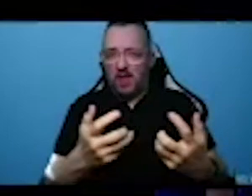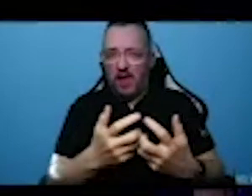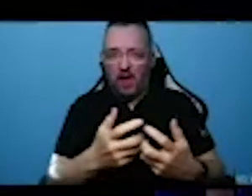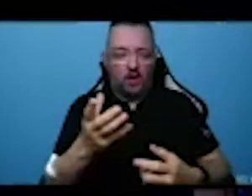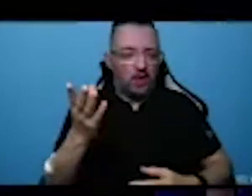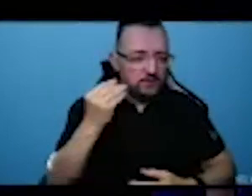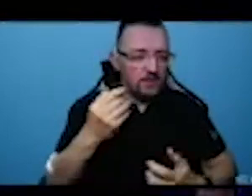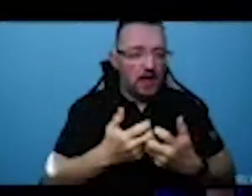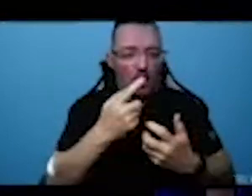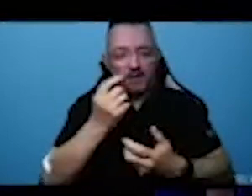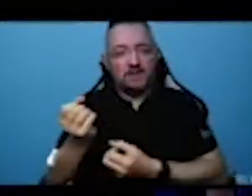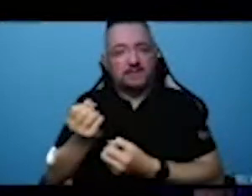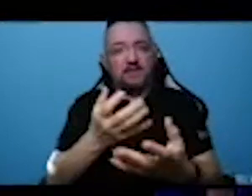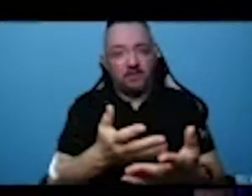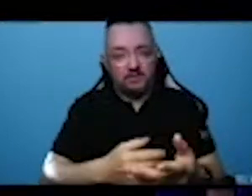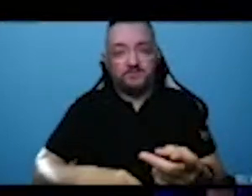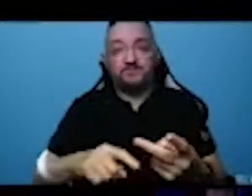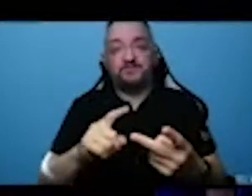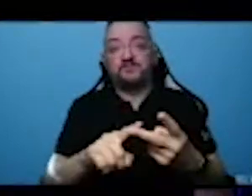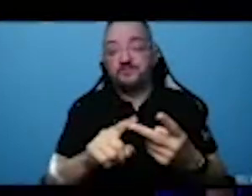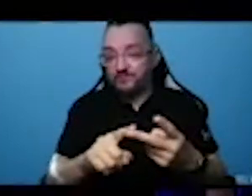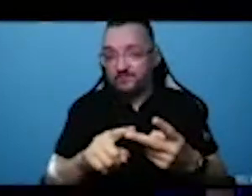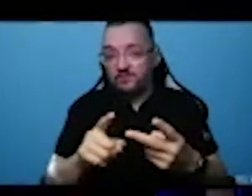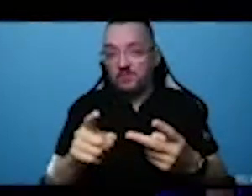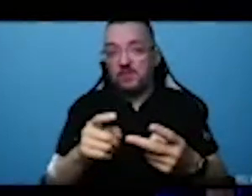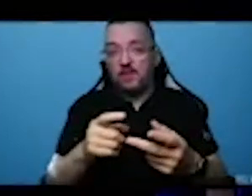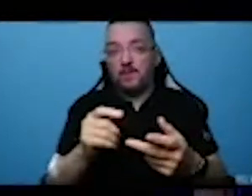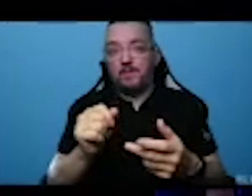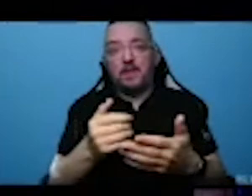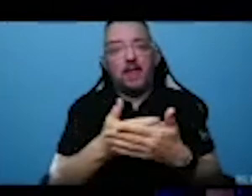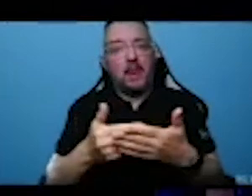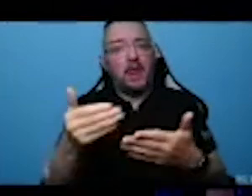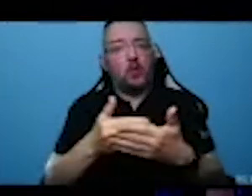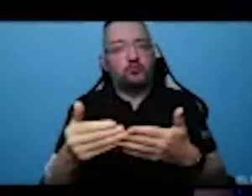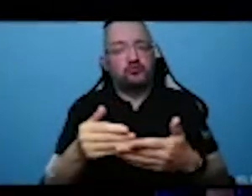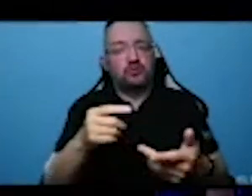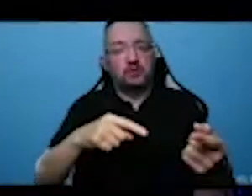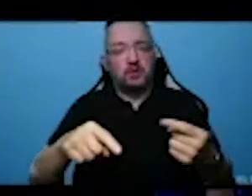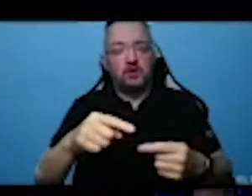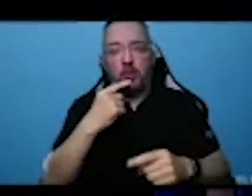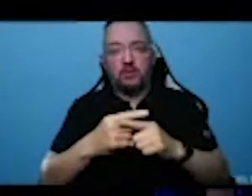But also in terms of that language piece, being really thoughtful about our language, we heard a number of